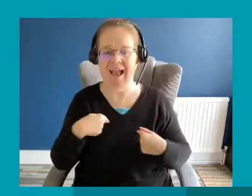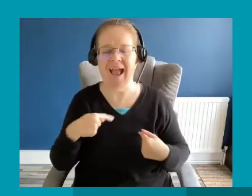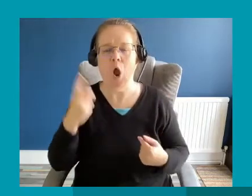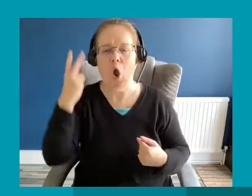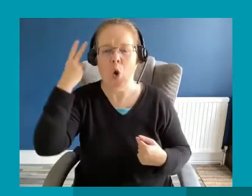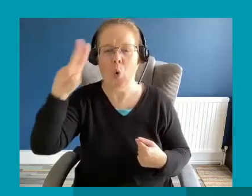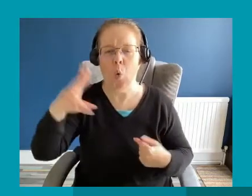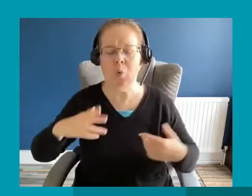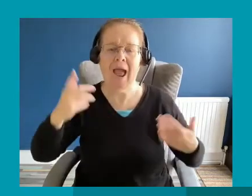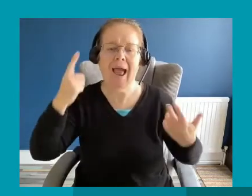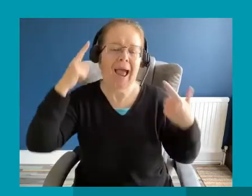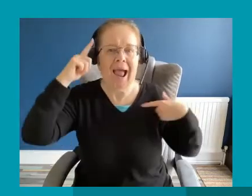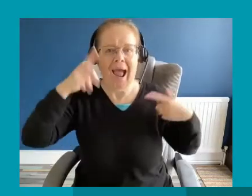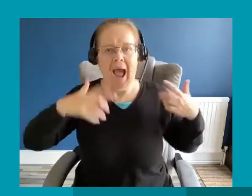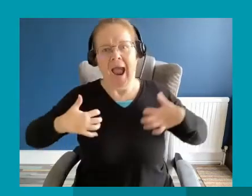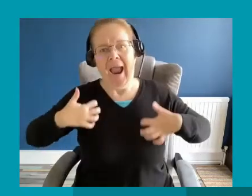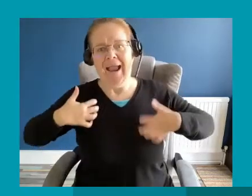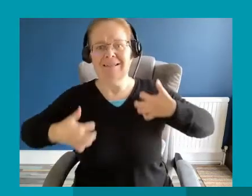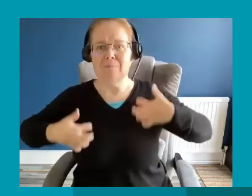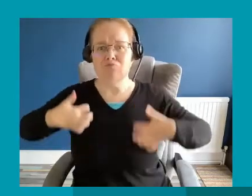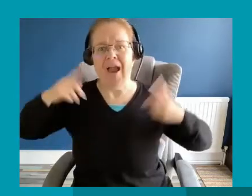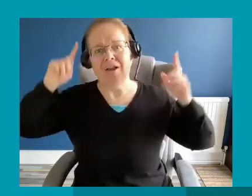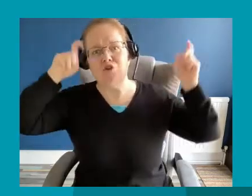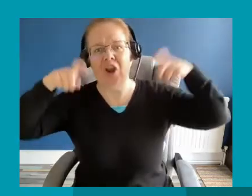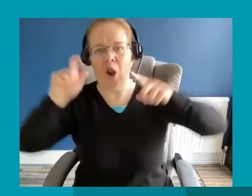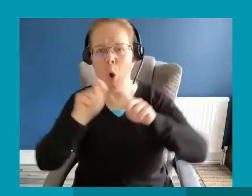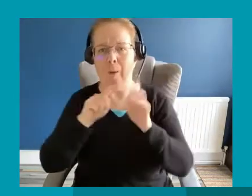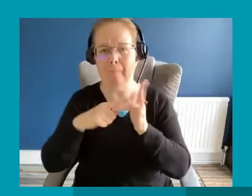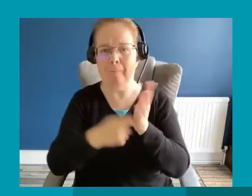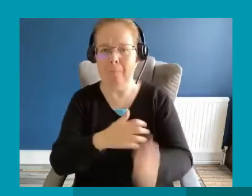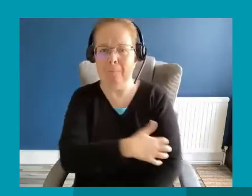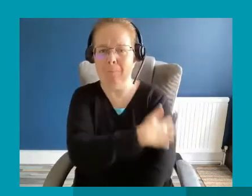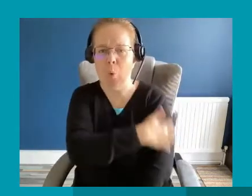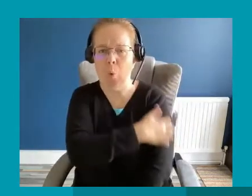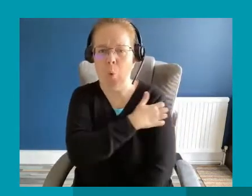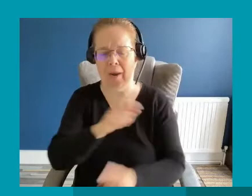being treated as a little bit of titillation or inspiration porn?